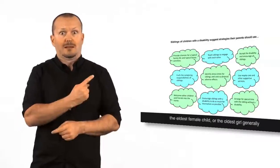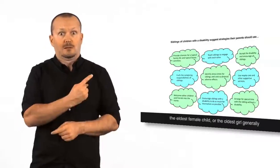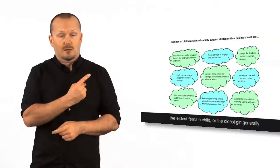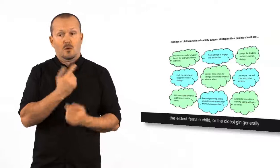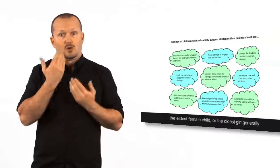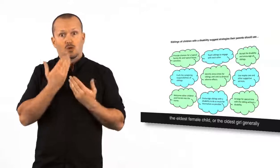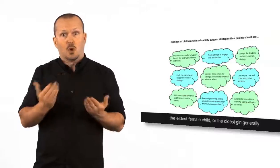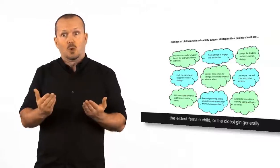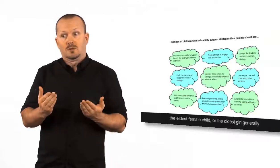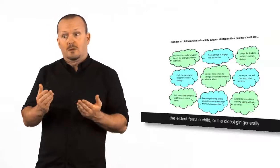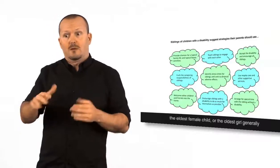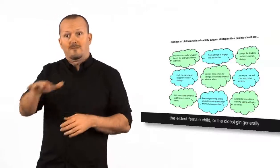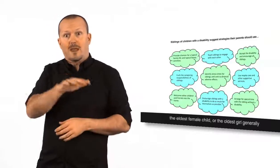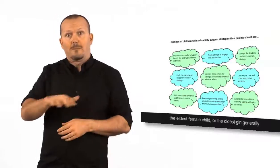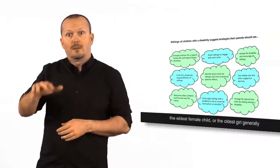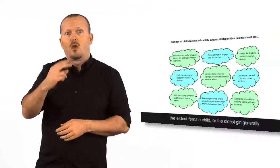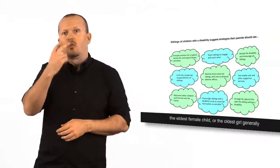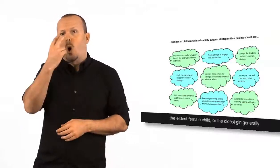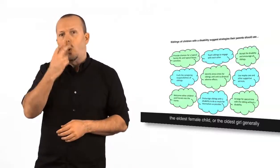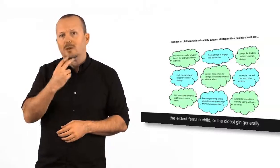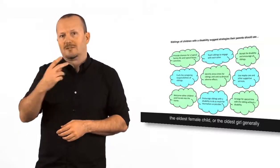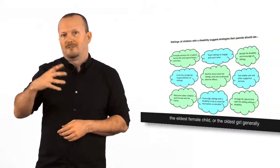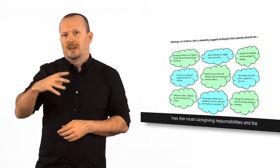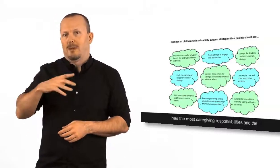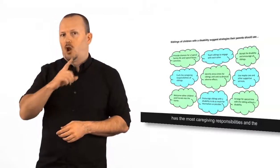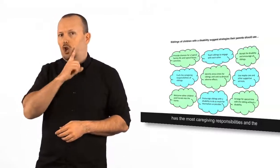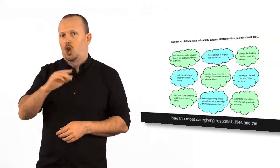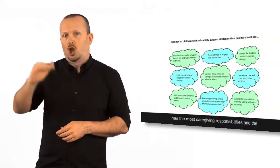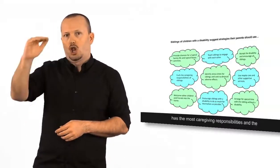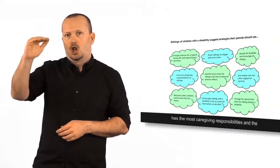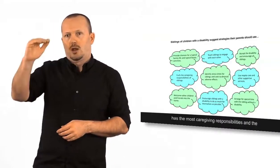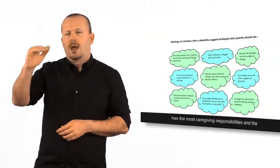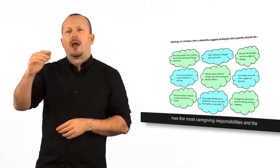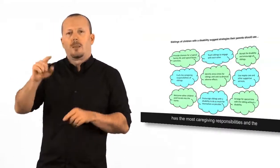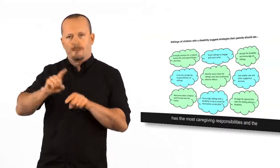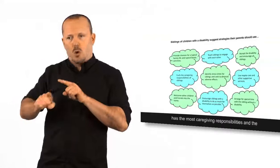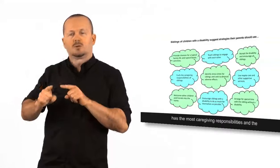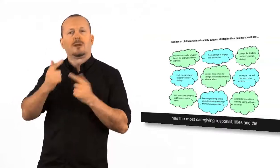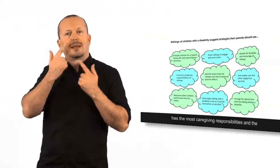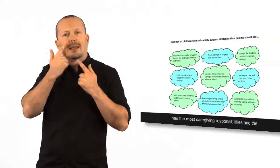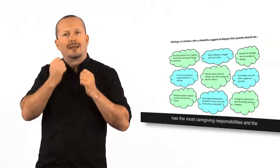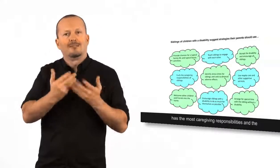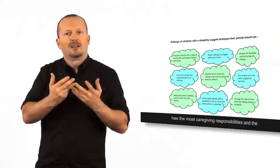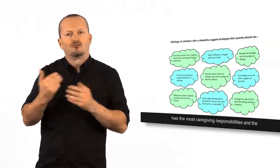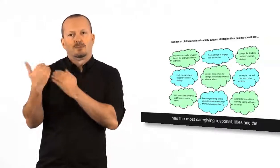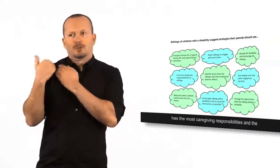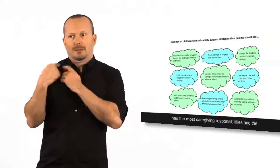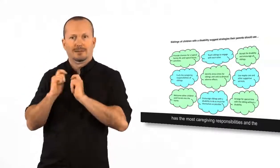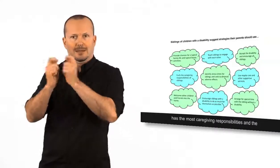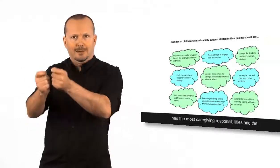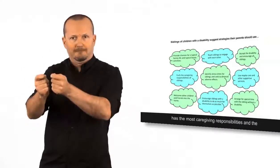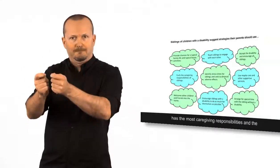the eldest female child, or the oldest girl generally has the most caregiving responsibilities